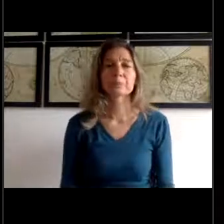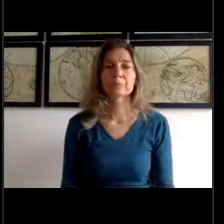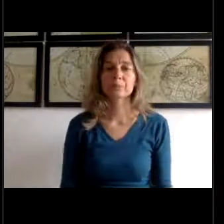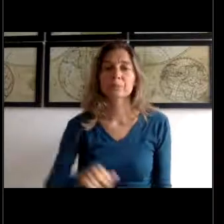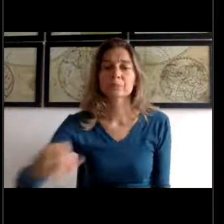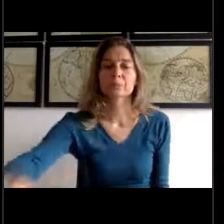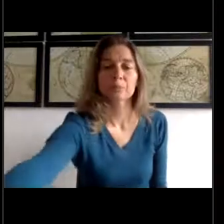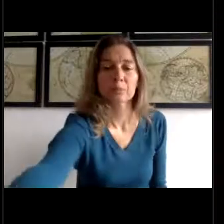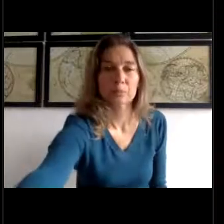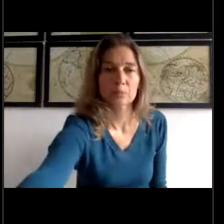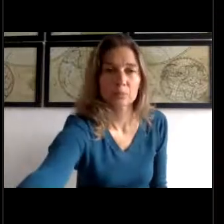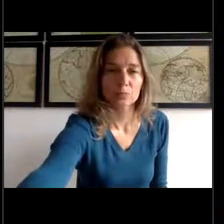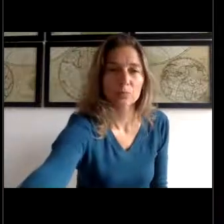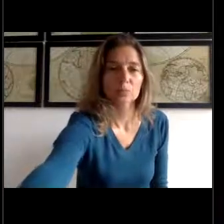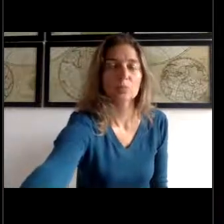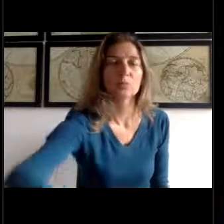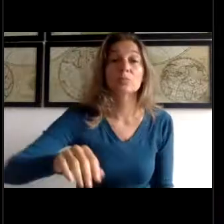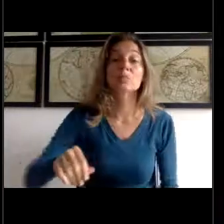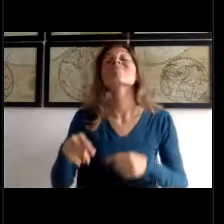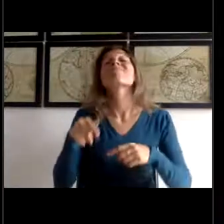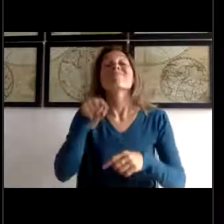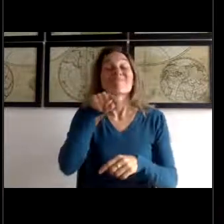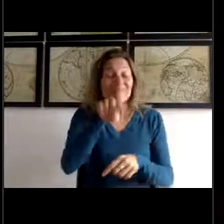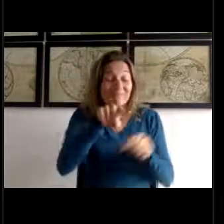also looking at the framework more broadly